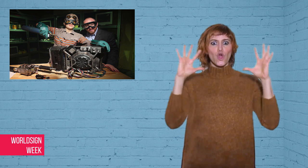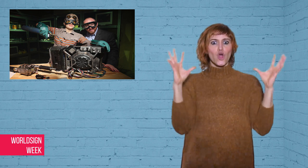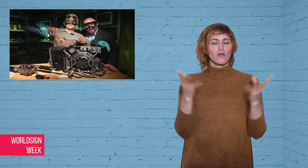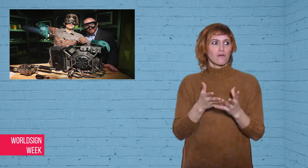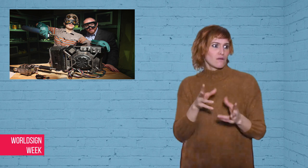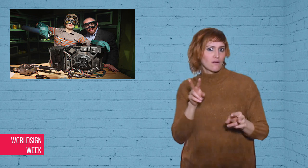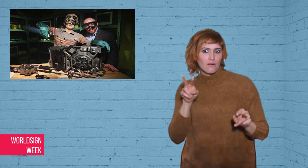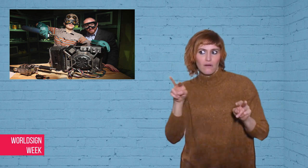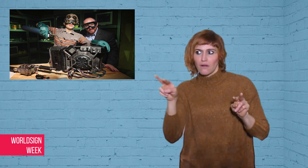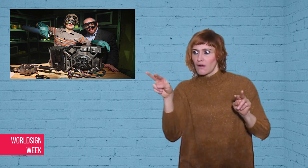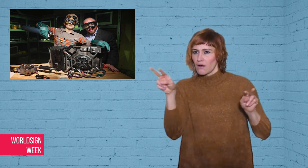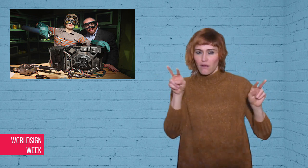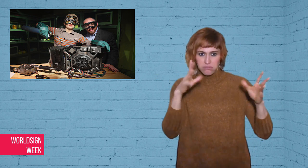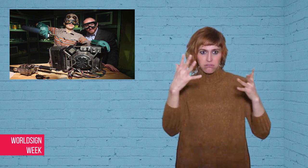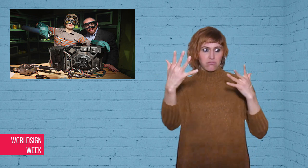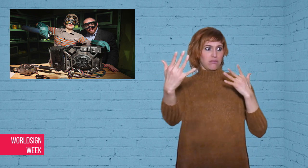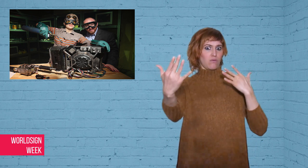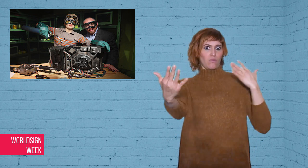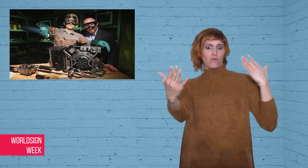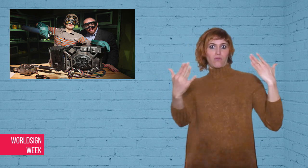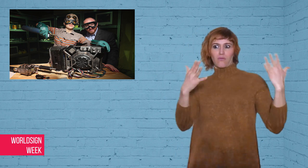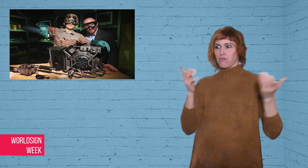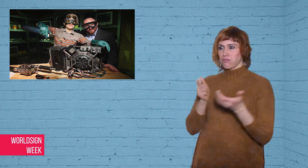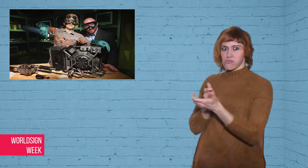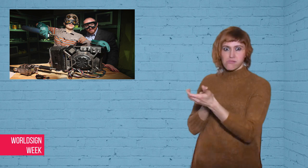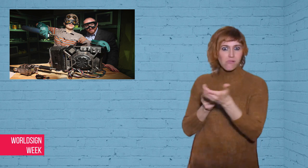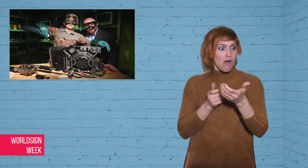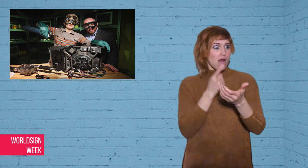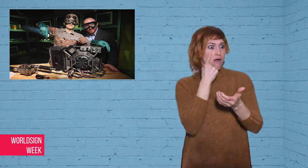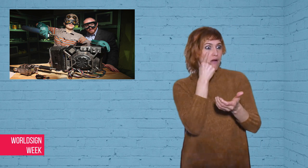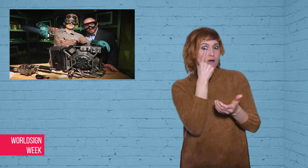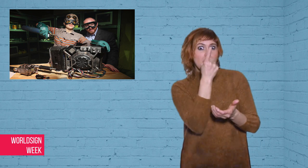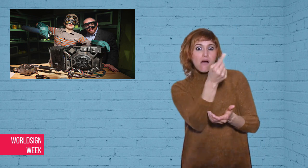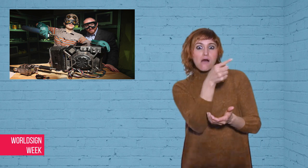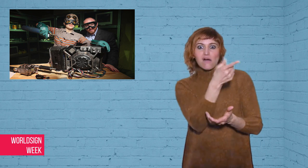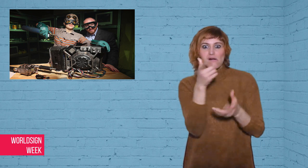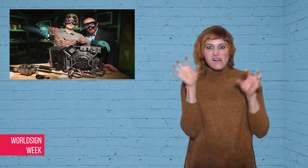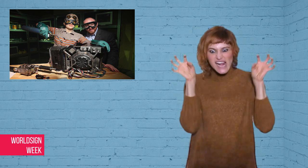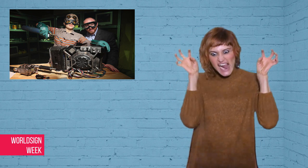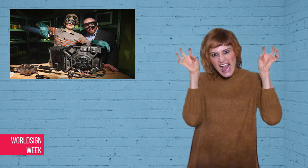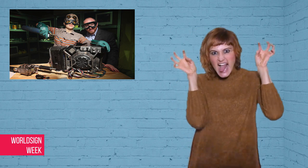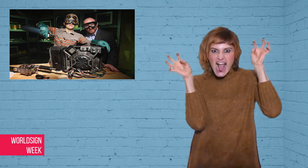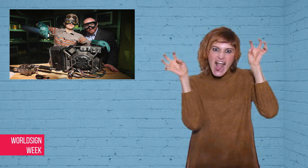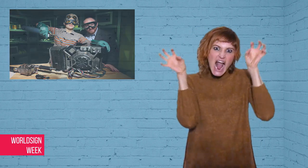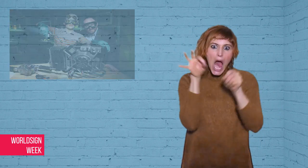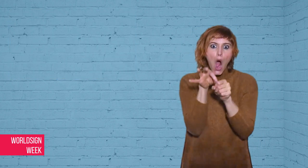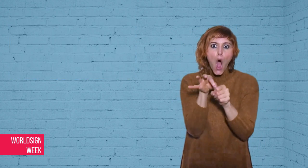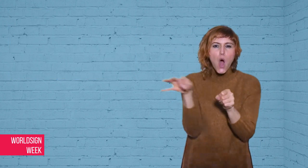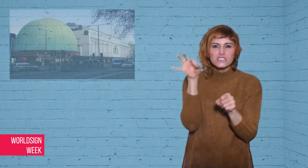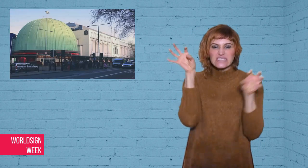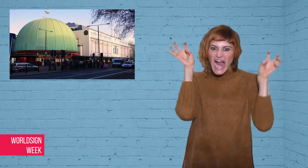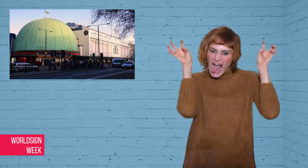London’s History Museum offers its guests